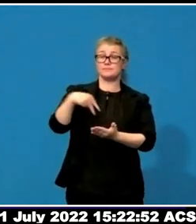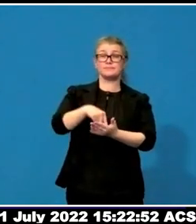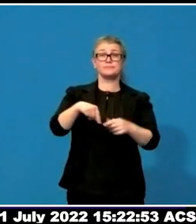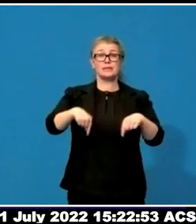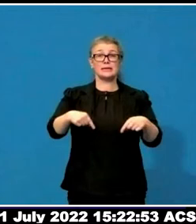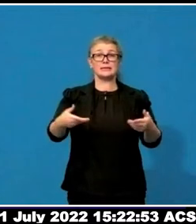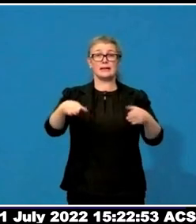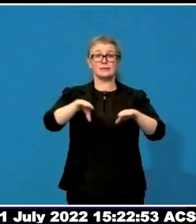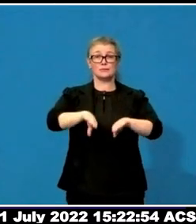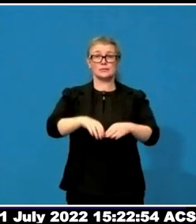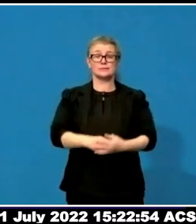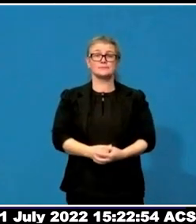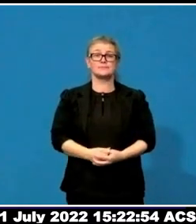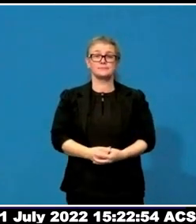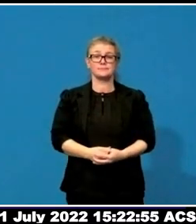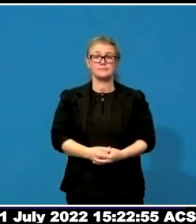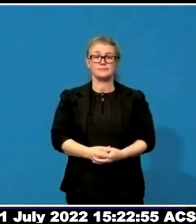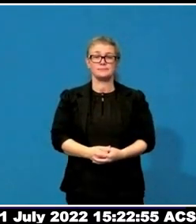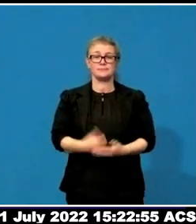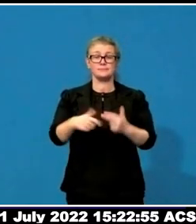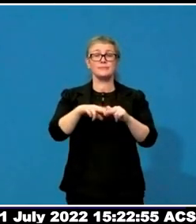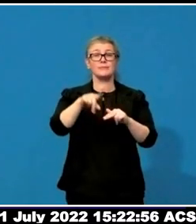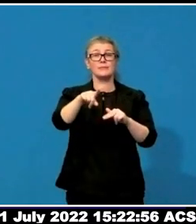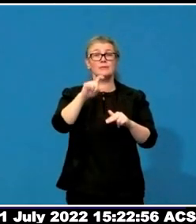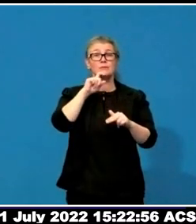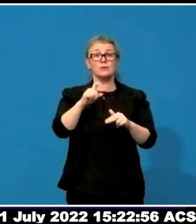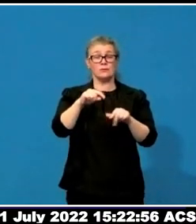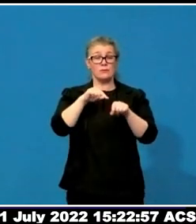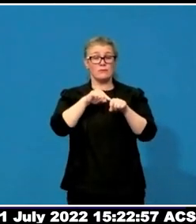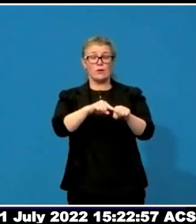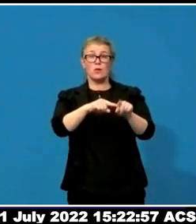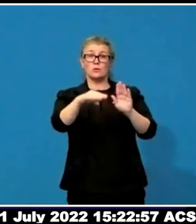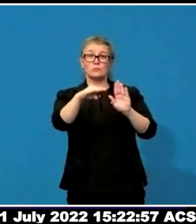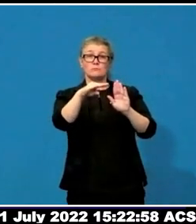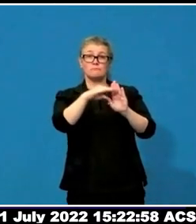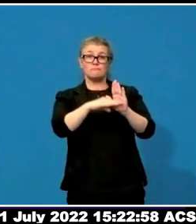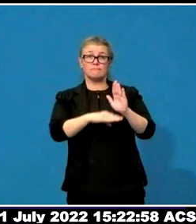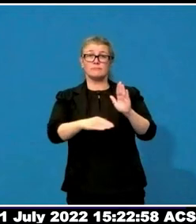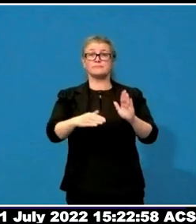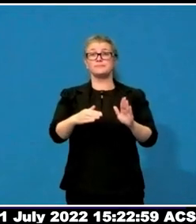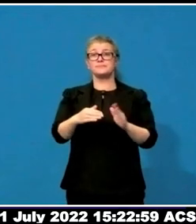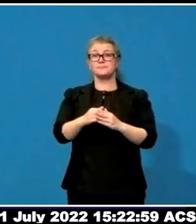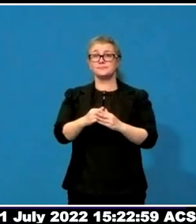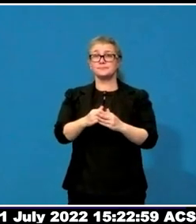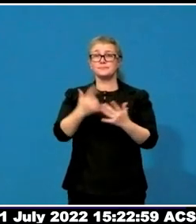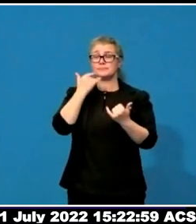If you would be good enough to follow the instructions of my associate, whom you